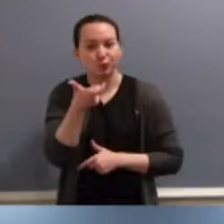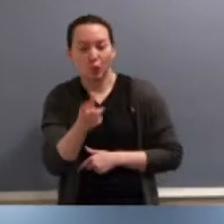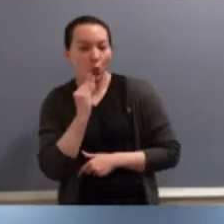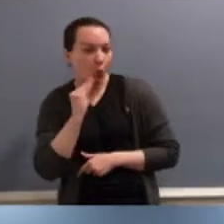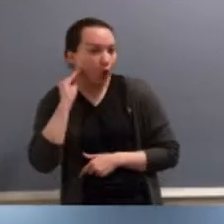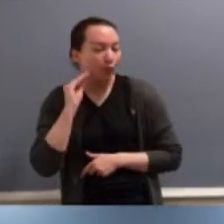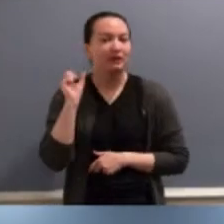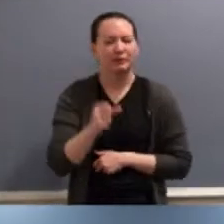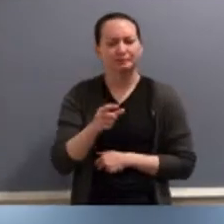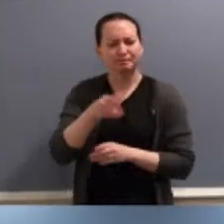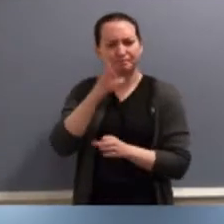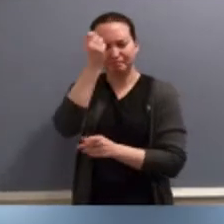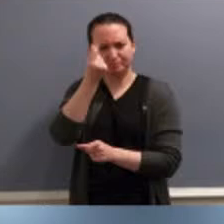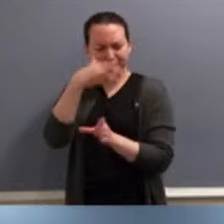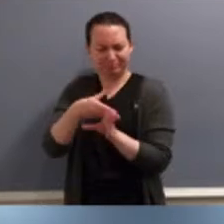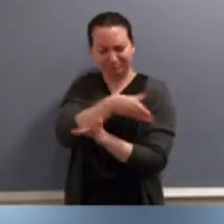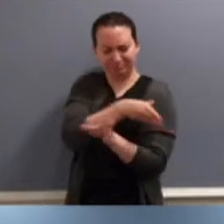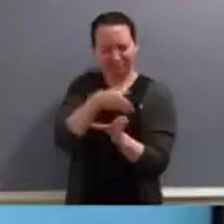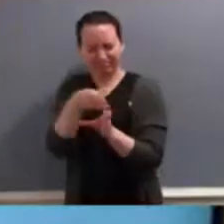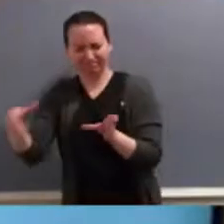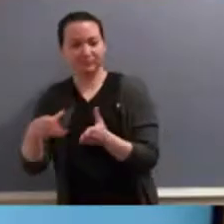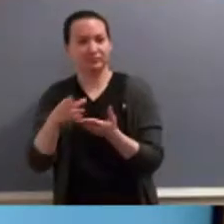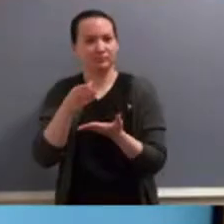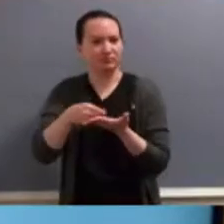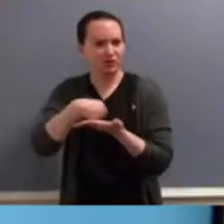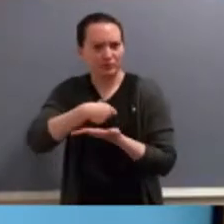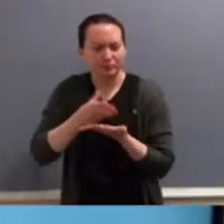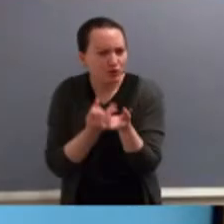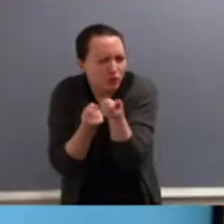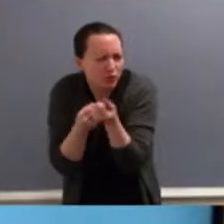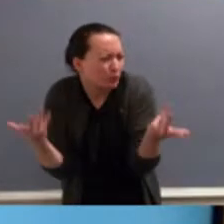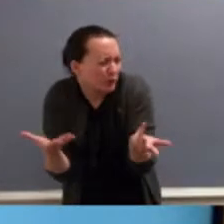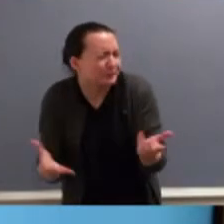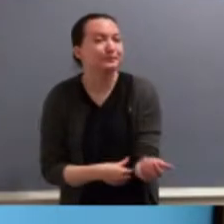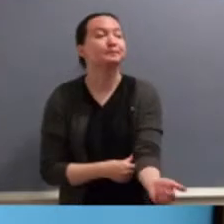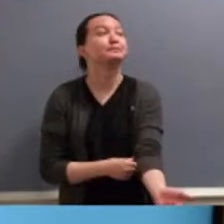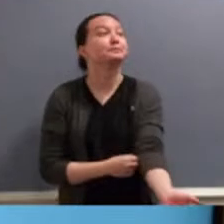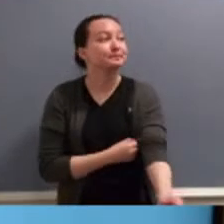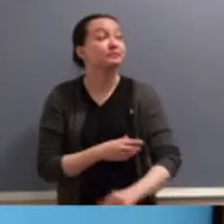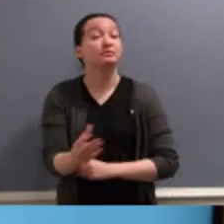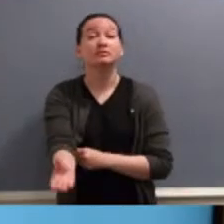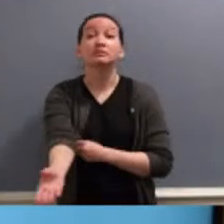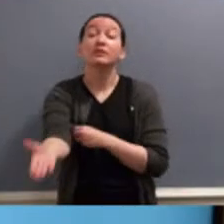some context for what the budget supports so first and foremost public safety the budget